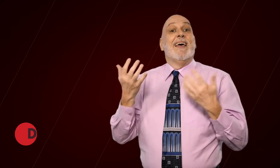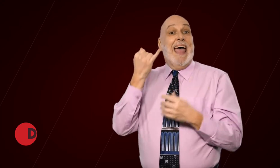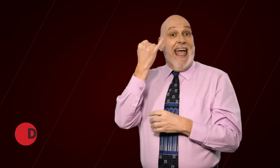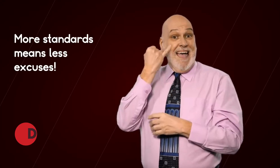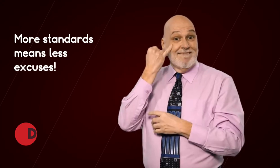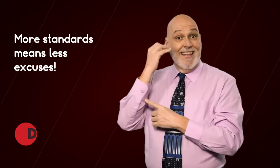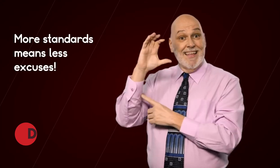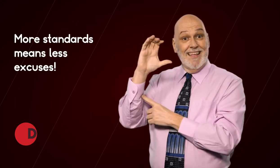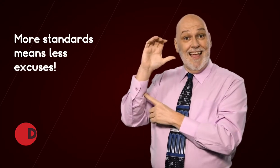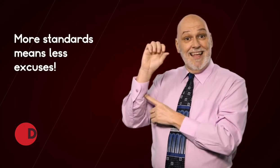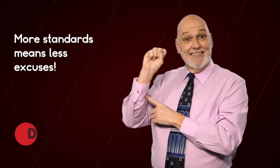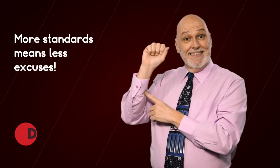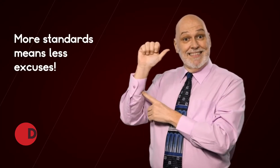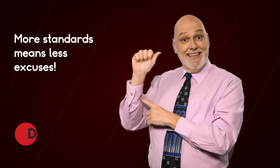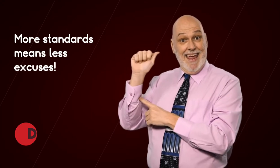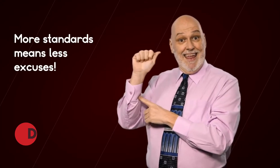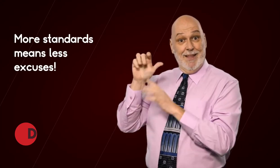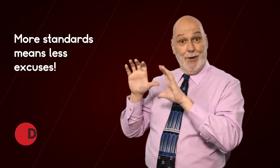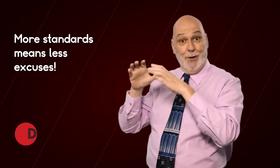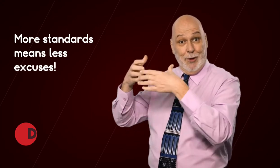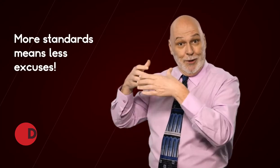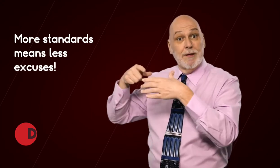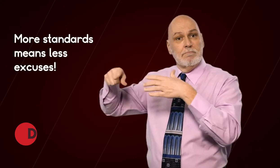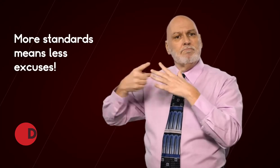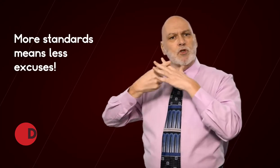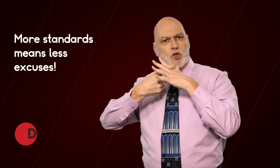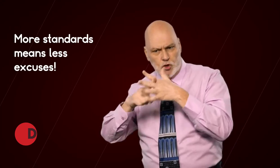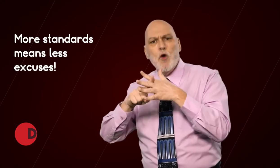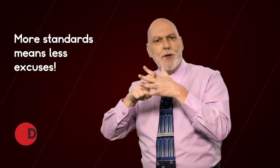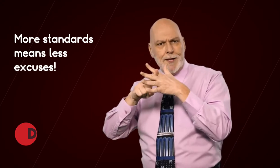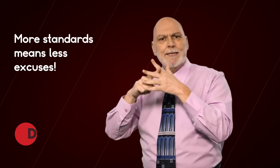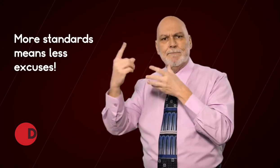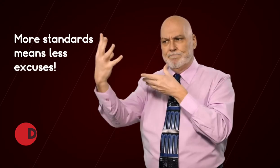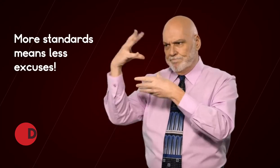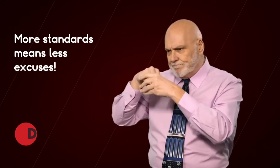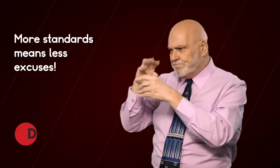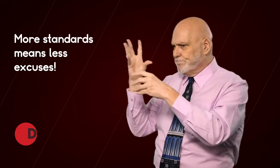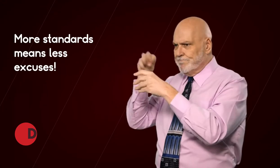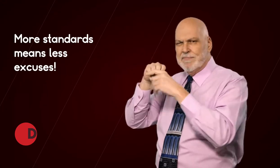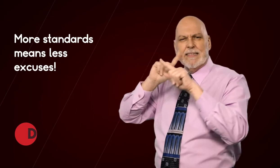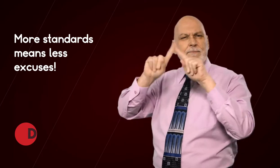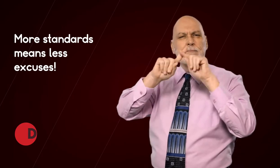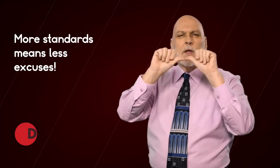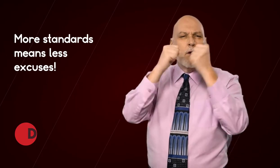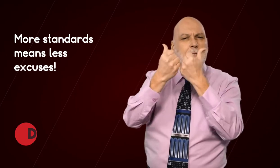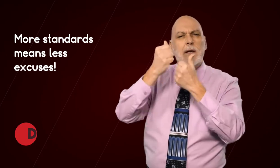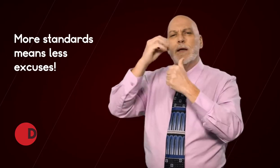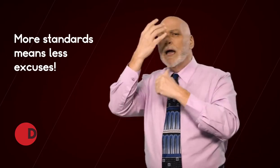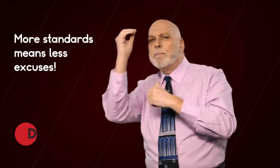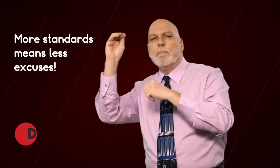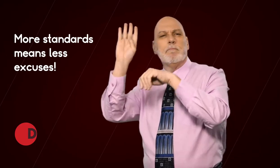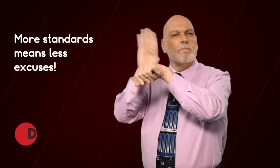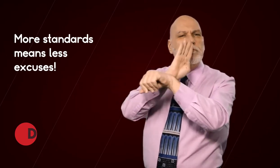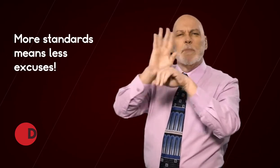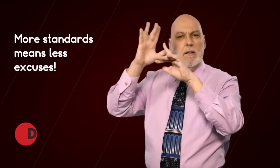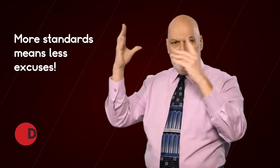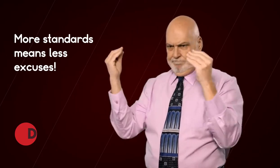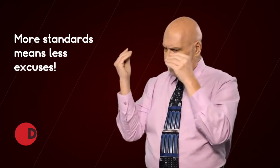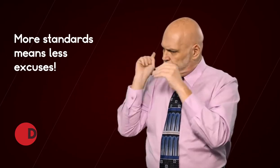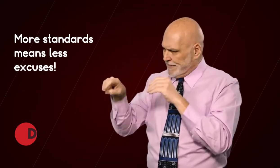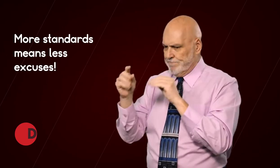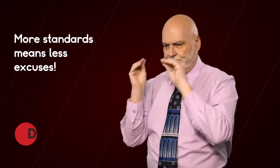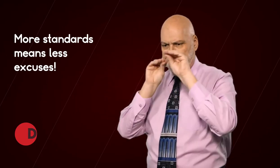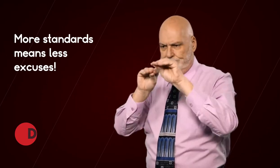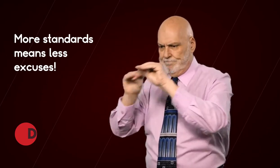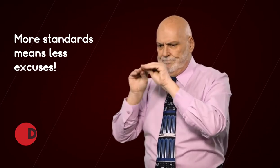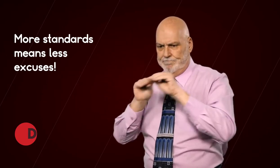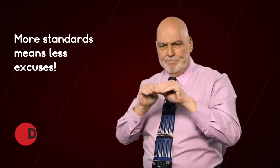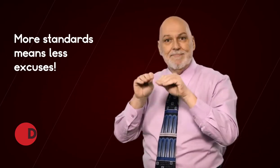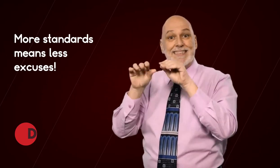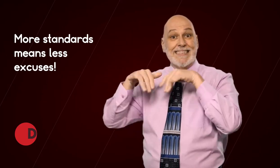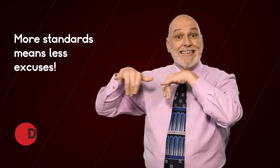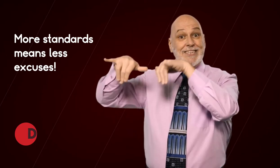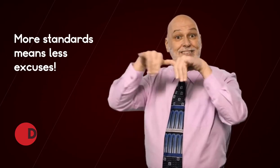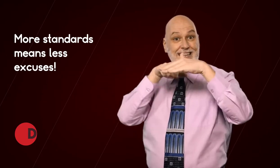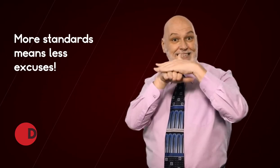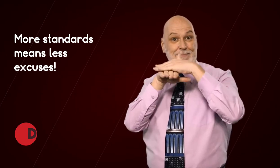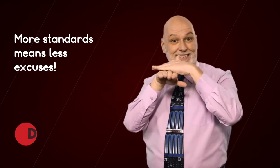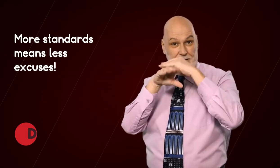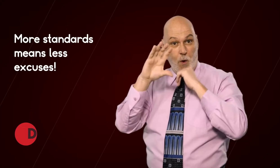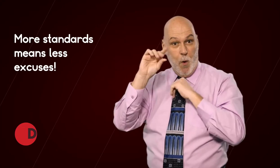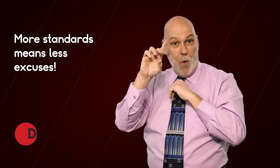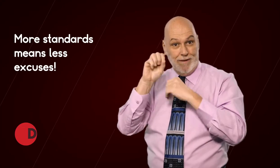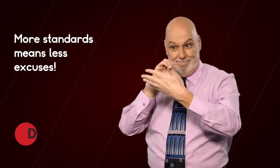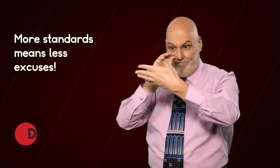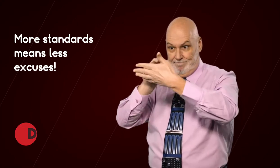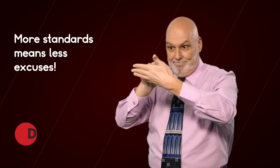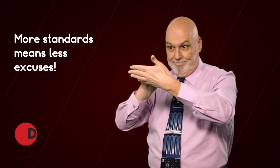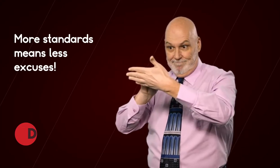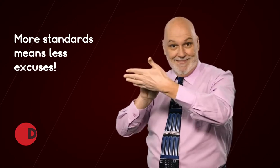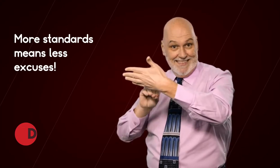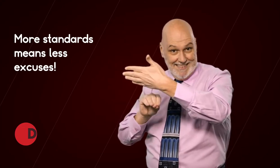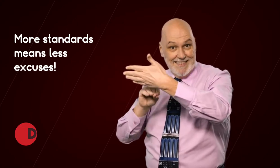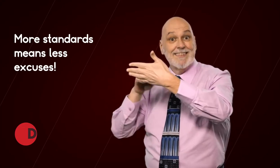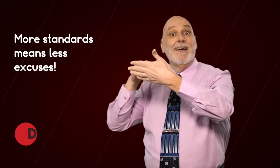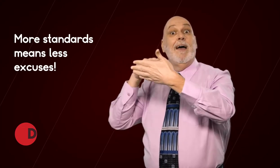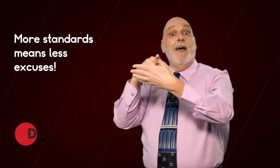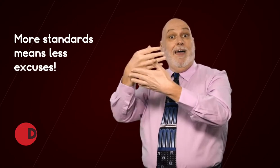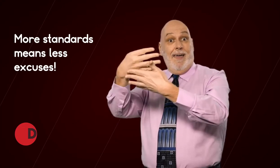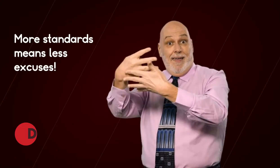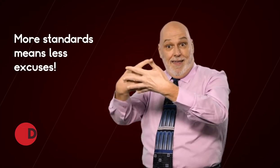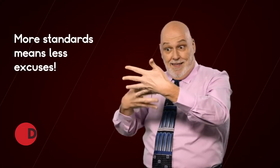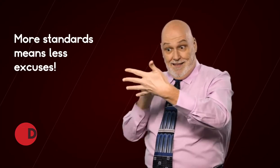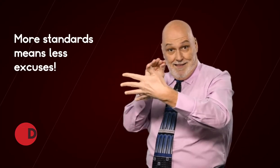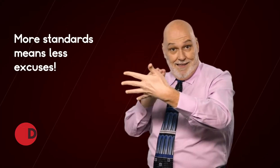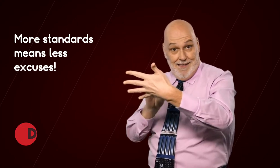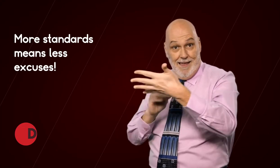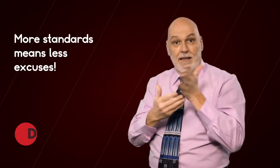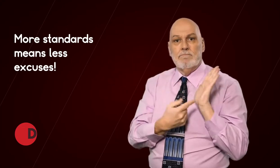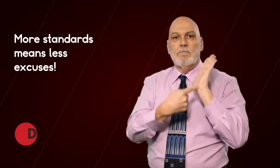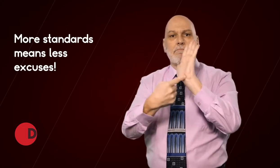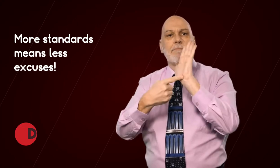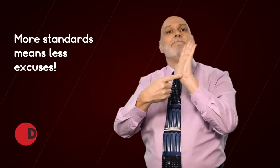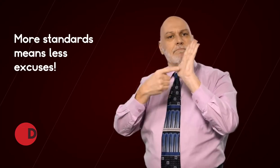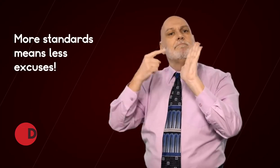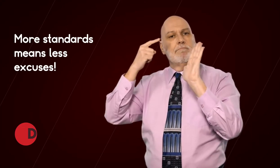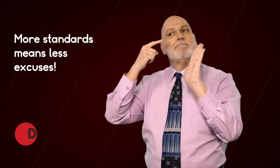If CSA Group starts incorporating accessibility in their codes and standards,